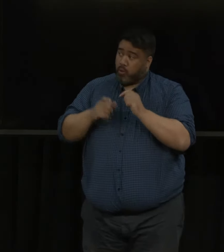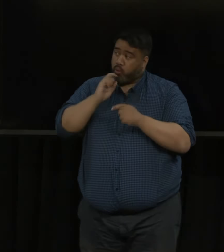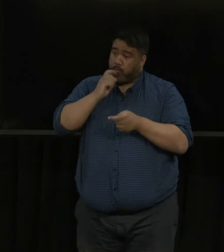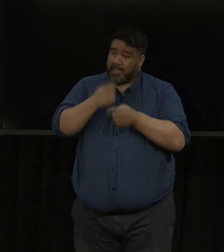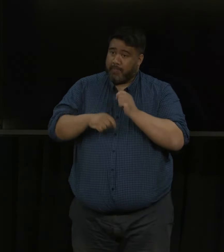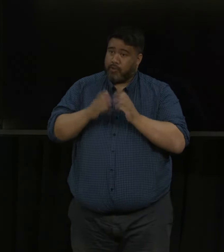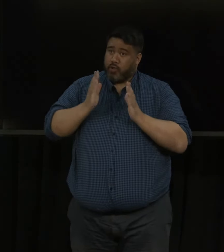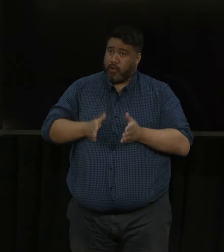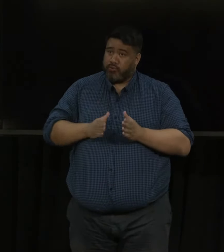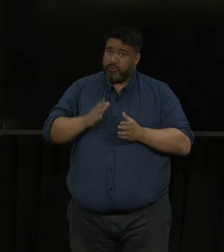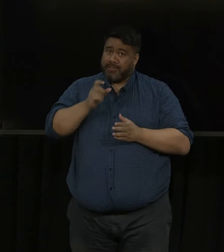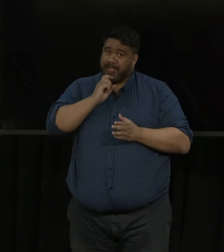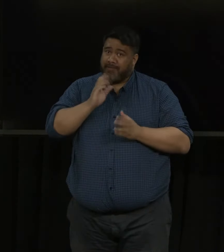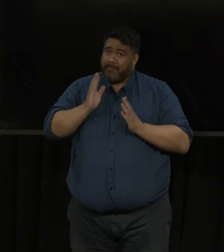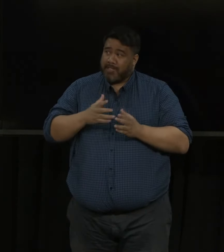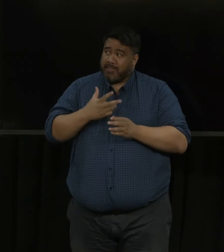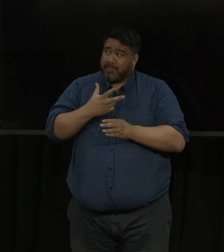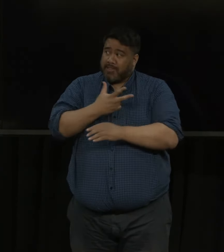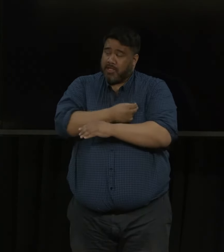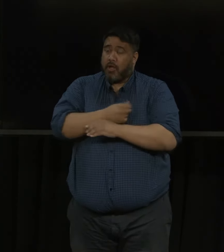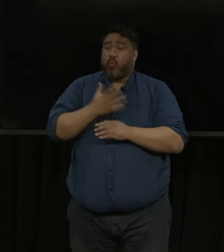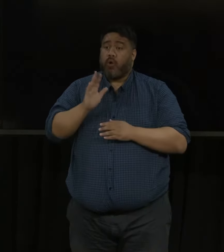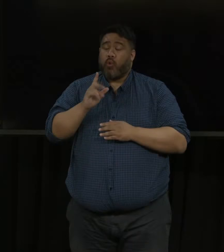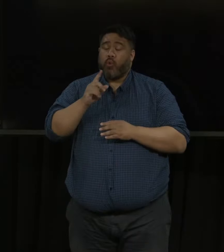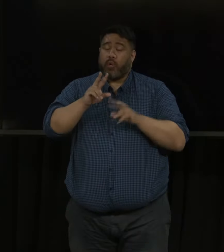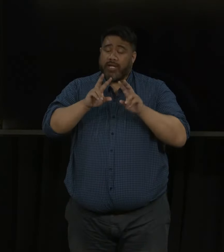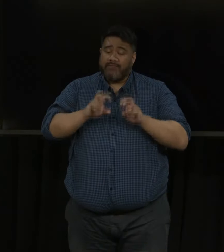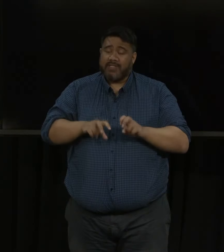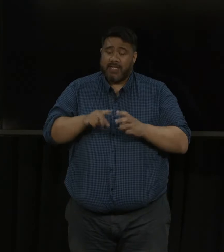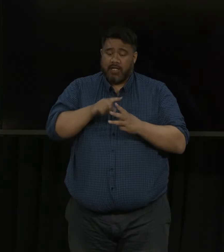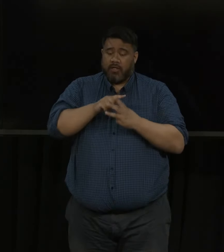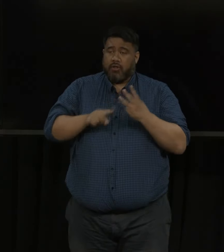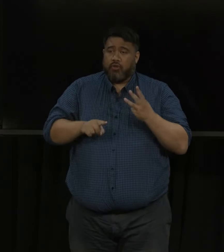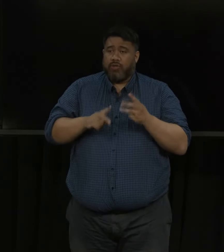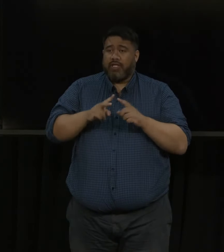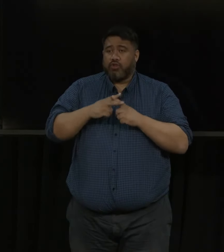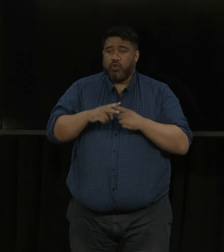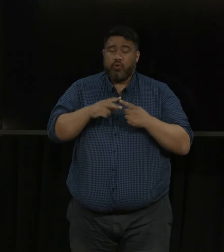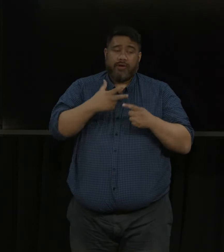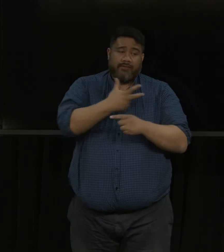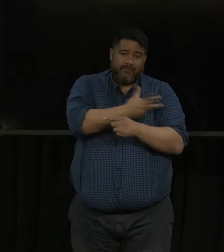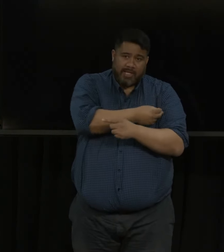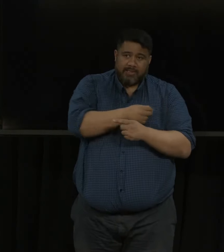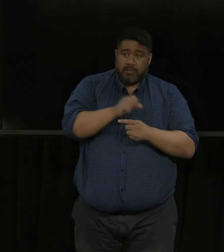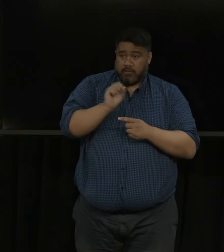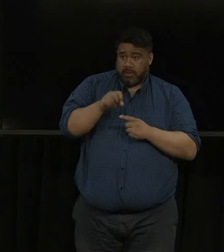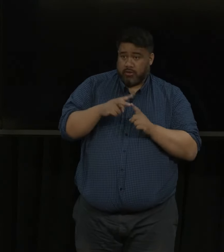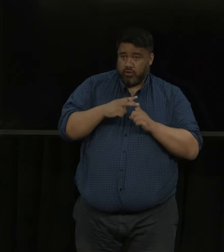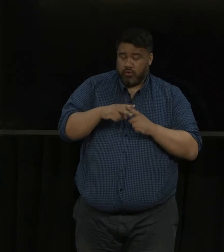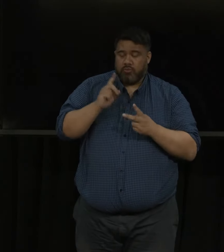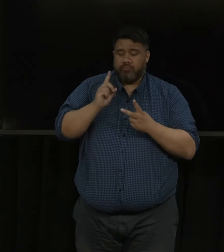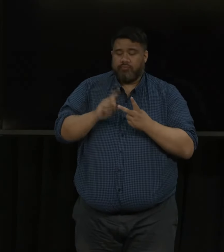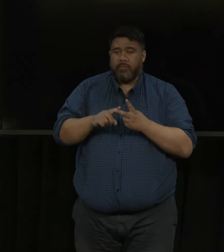looking to make announcements over the coming week in preparation for the future opening of schools. $$TRANSMIT>> Will you be looking to make it mandatory? As I said, we're looking at